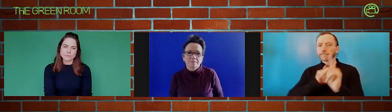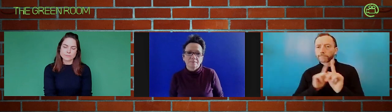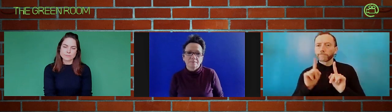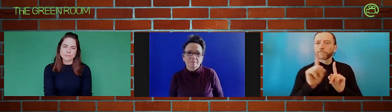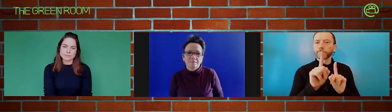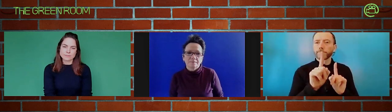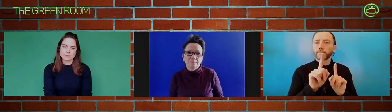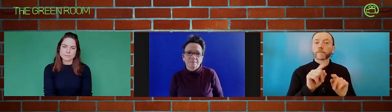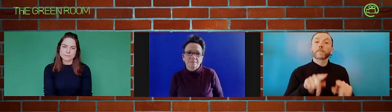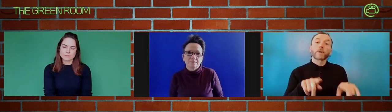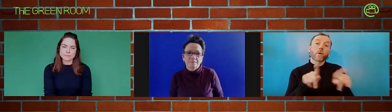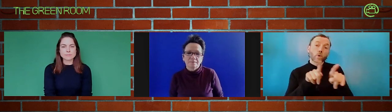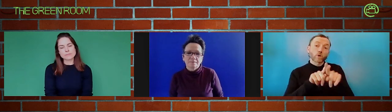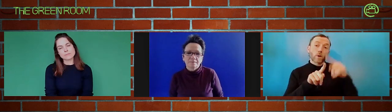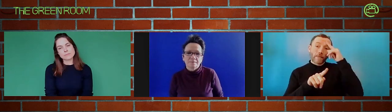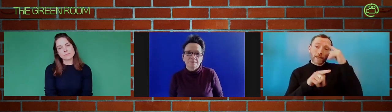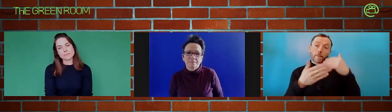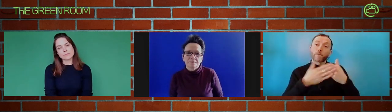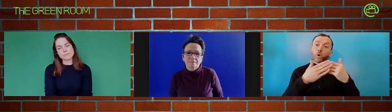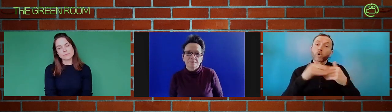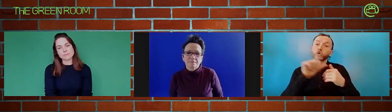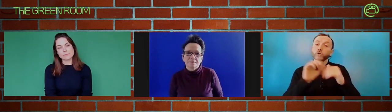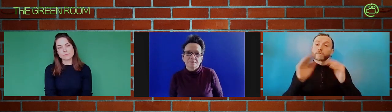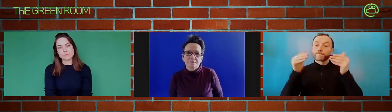the acting side as well or the acting courses